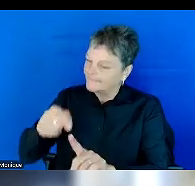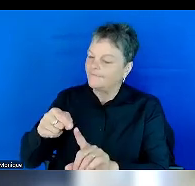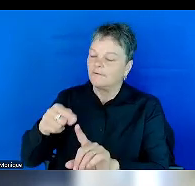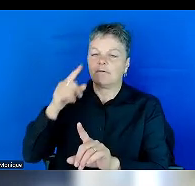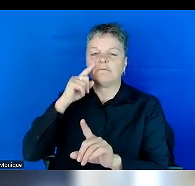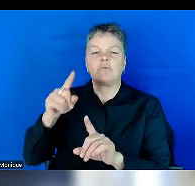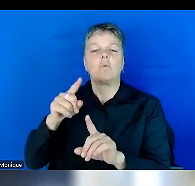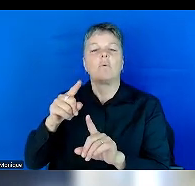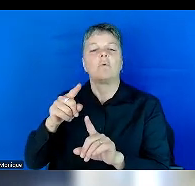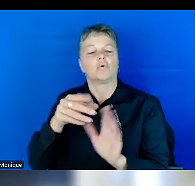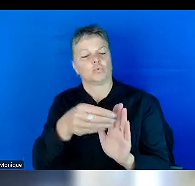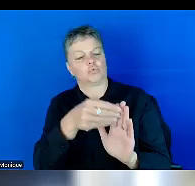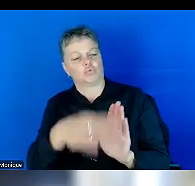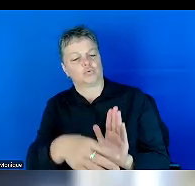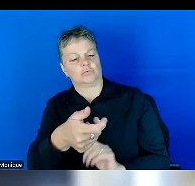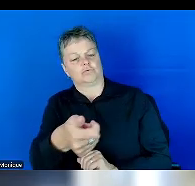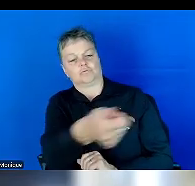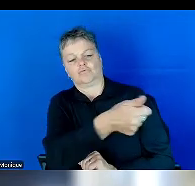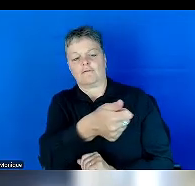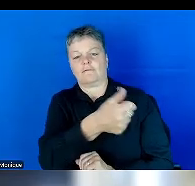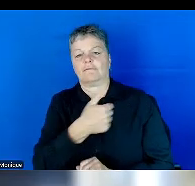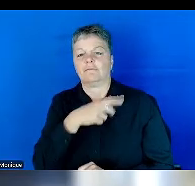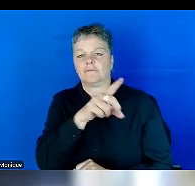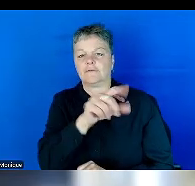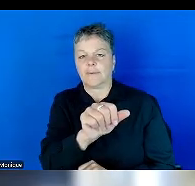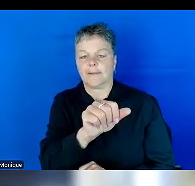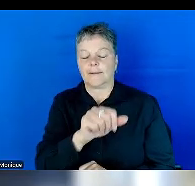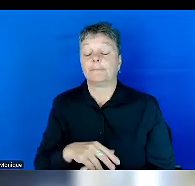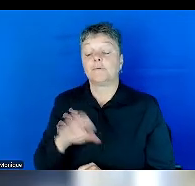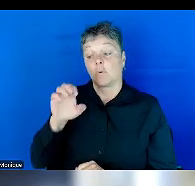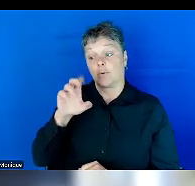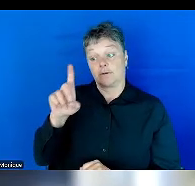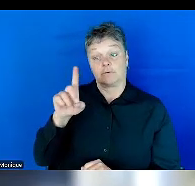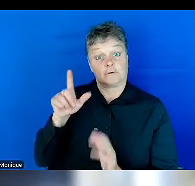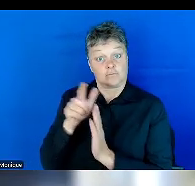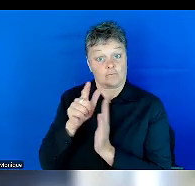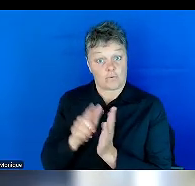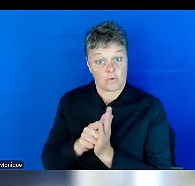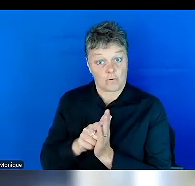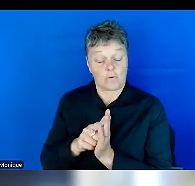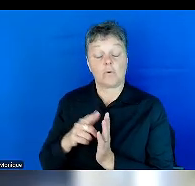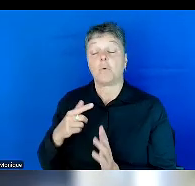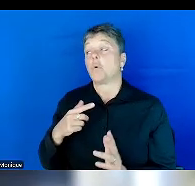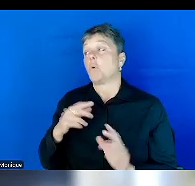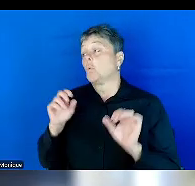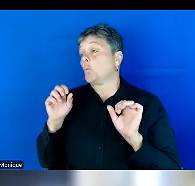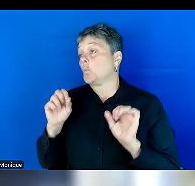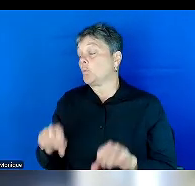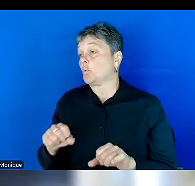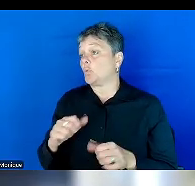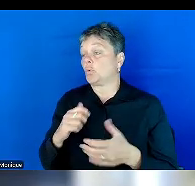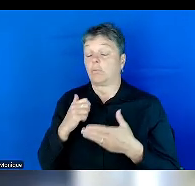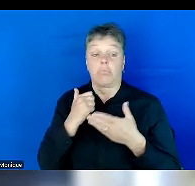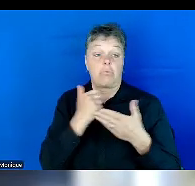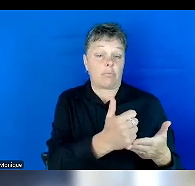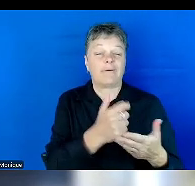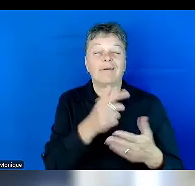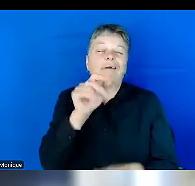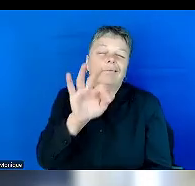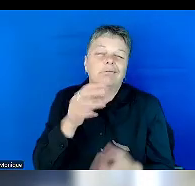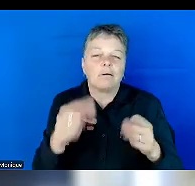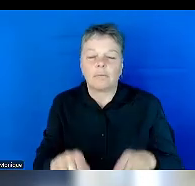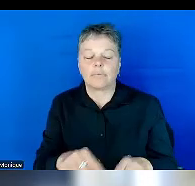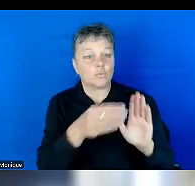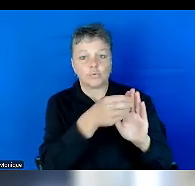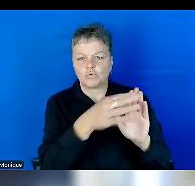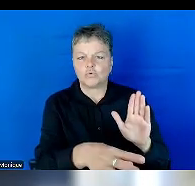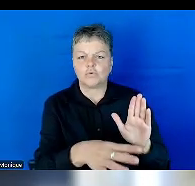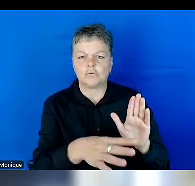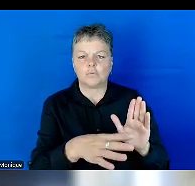more specifically in education law, we can help with um if a student was suspended or expelled for